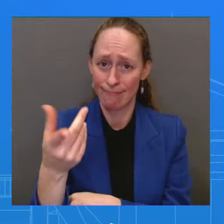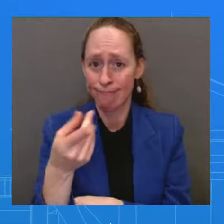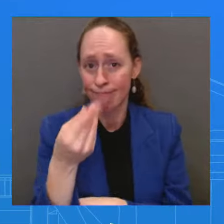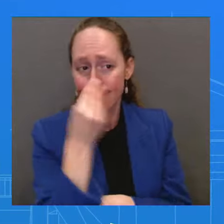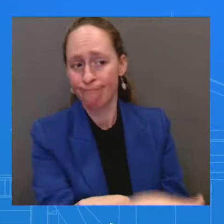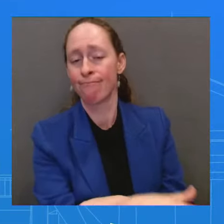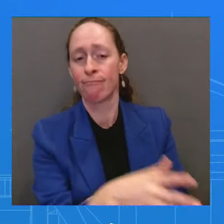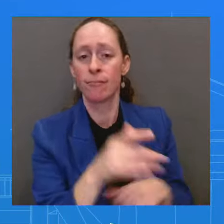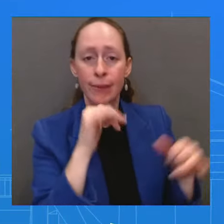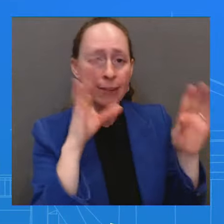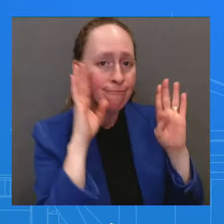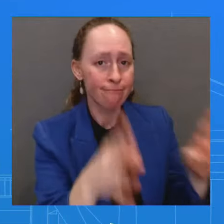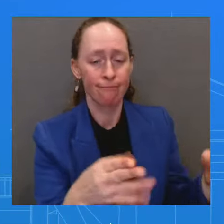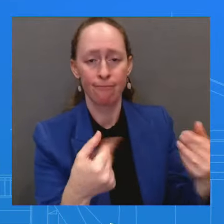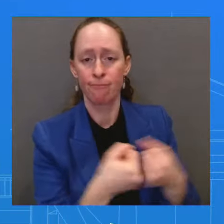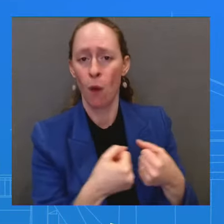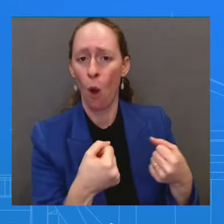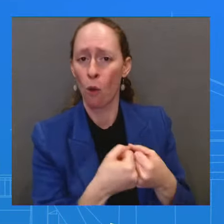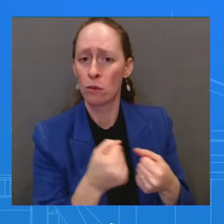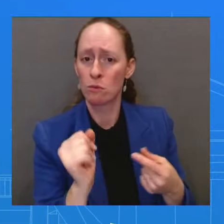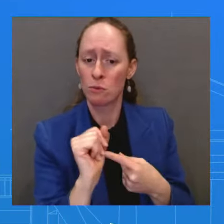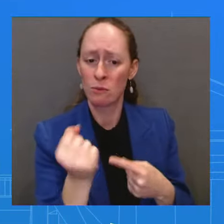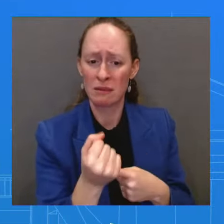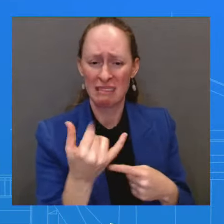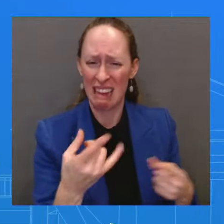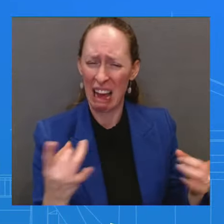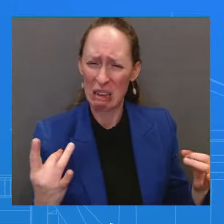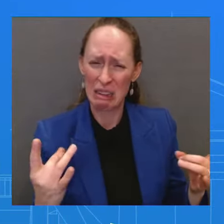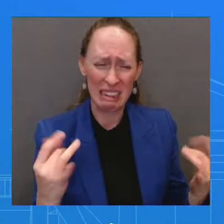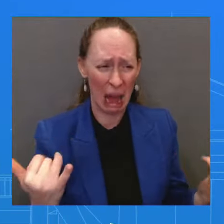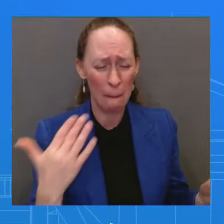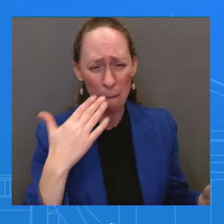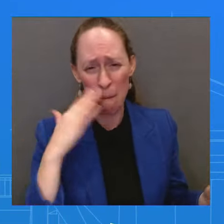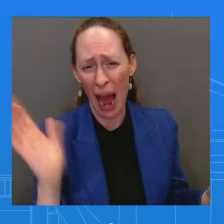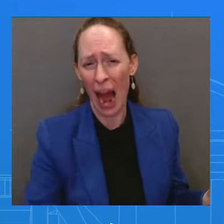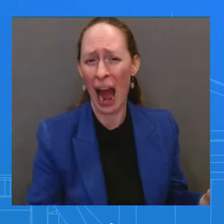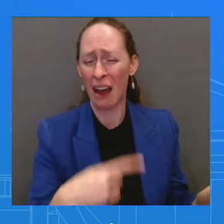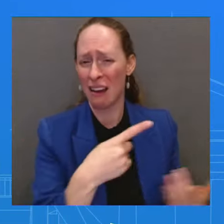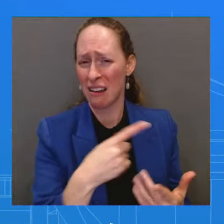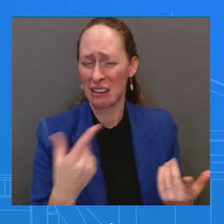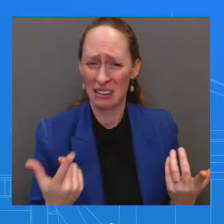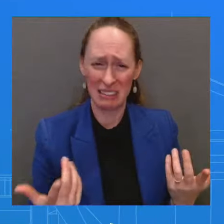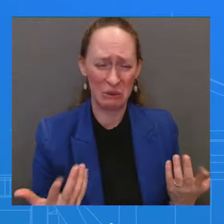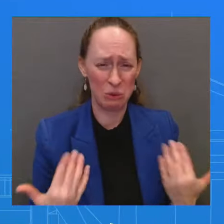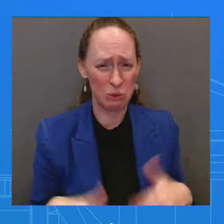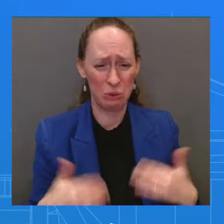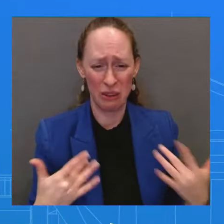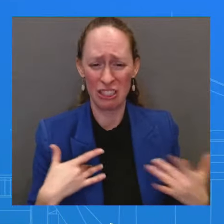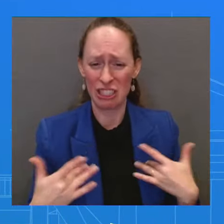Does anybody outside of the White House think the immigration policy is working? Ms. Jean-Pierre: So, here's what I can tell you.